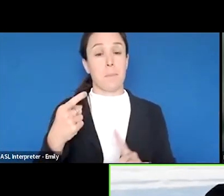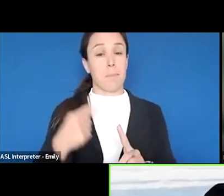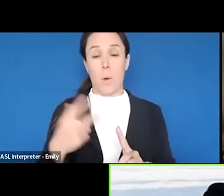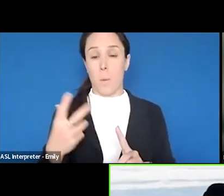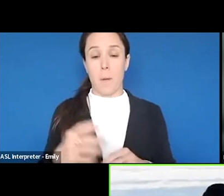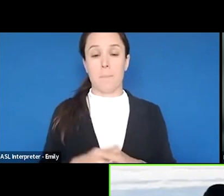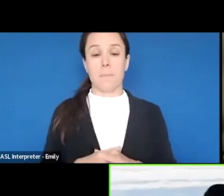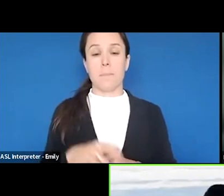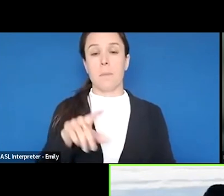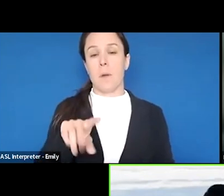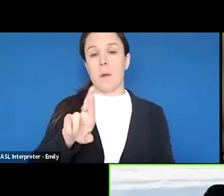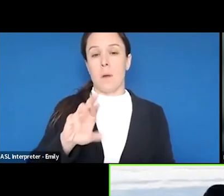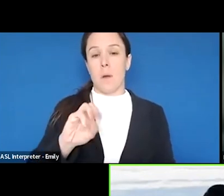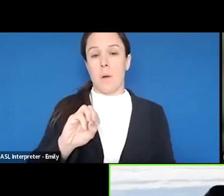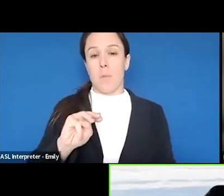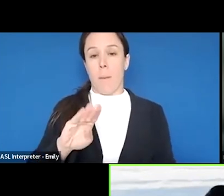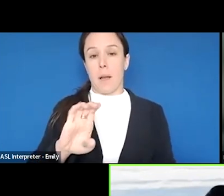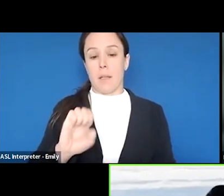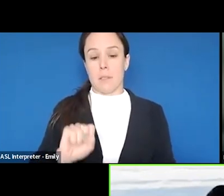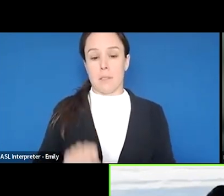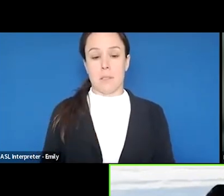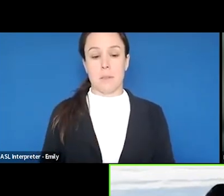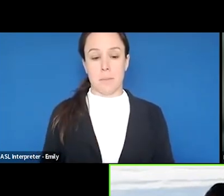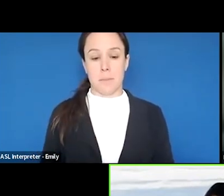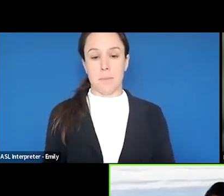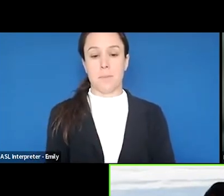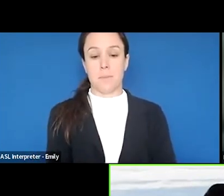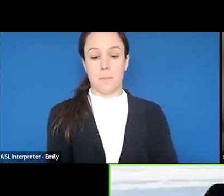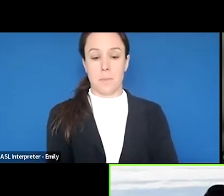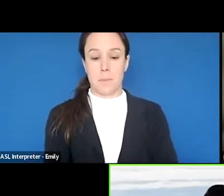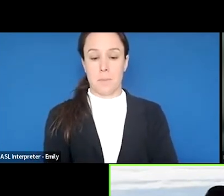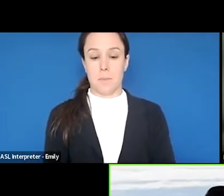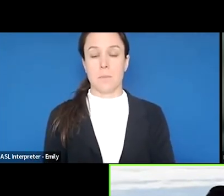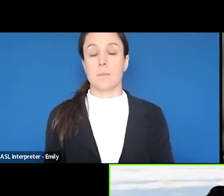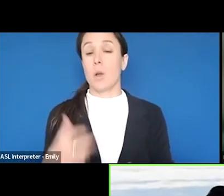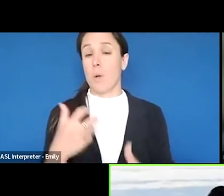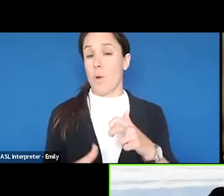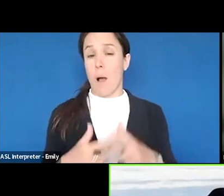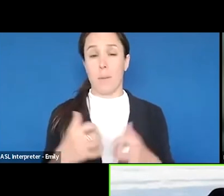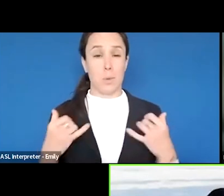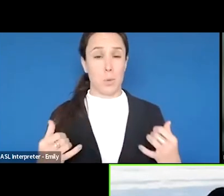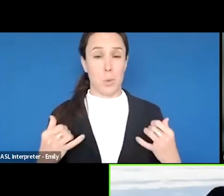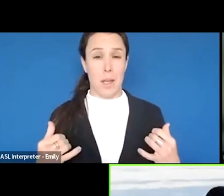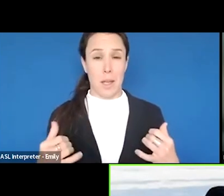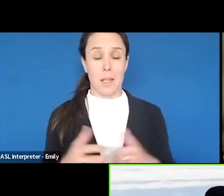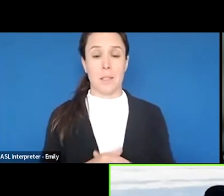provenance and that is that the problem today is that the hand the natural language control